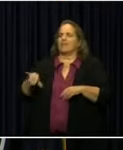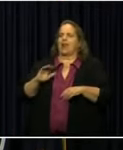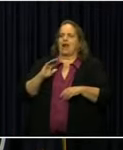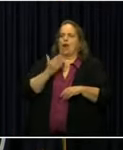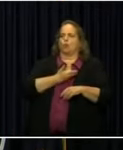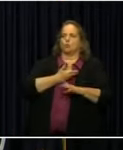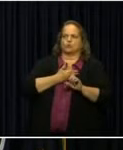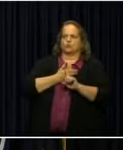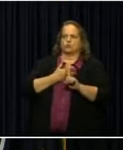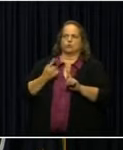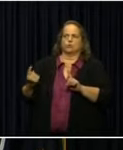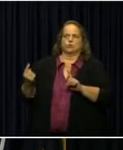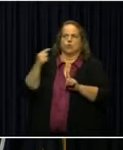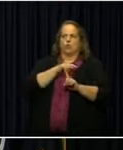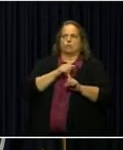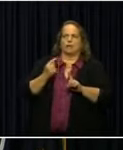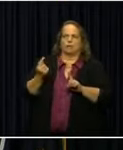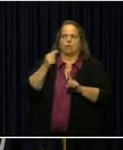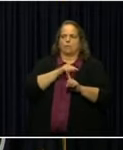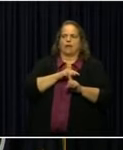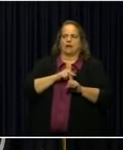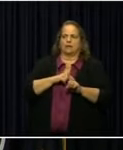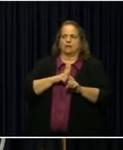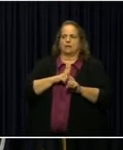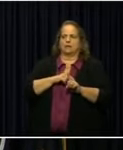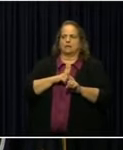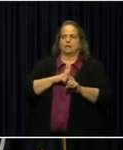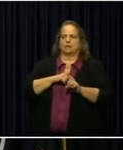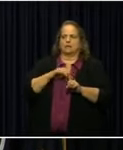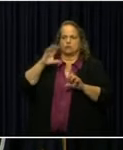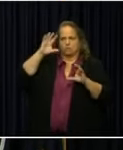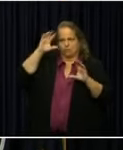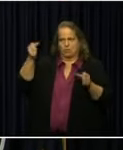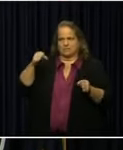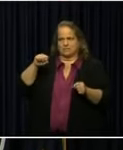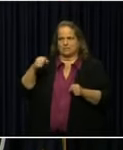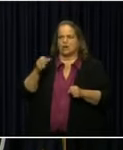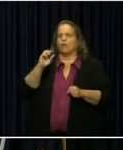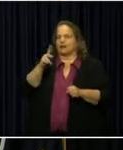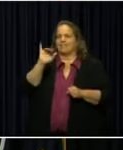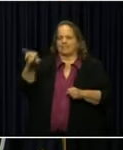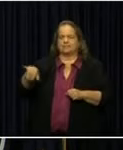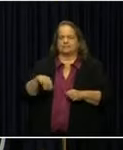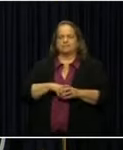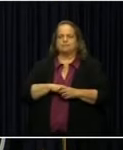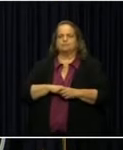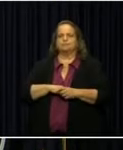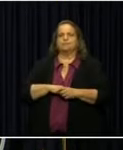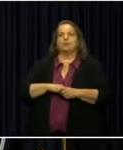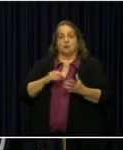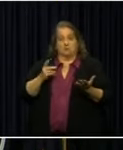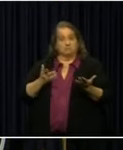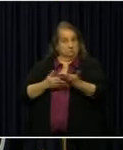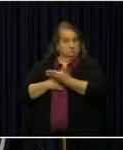SHOWS TALL HUMP. IT'S A TALL SPIKE. AND WHAT WE WANTED TO DO IS FLATTEN THAT SPIKE, AND LIKE HE